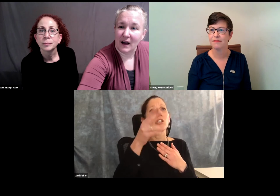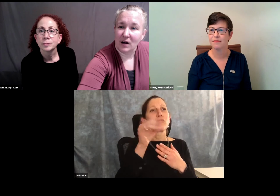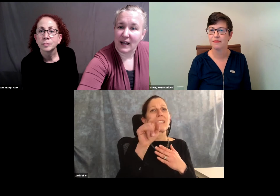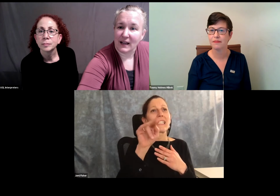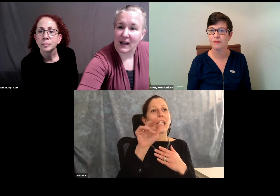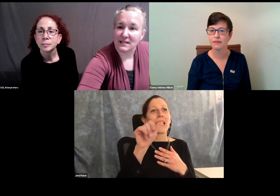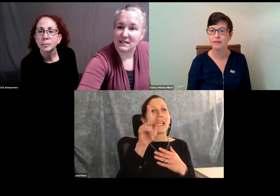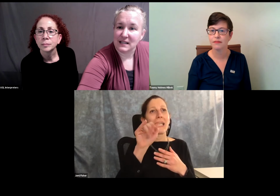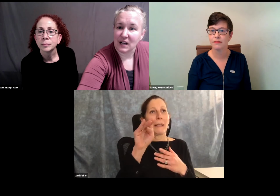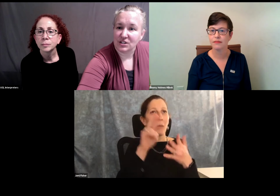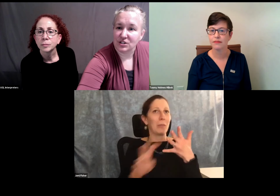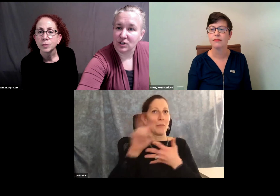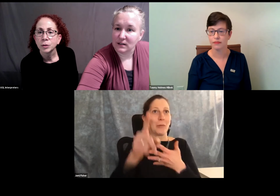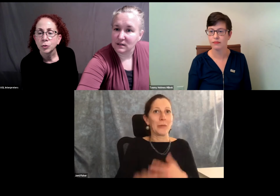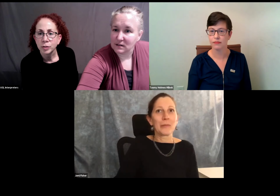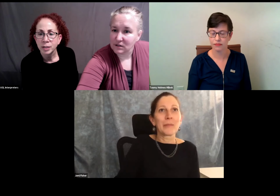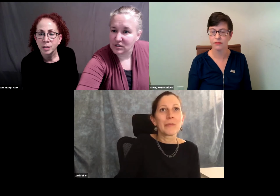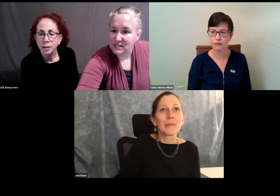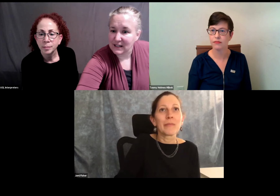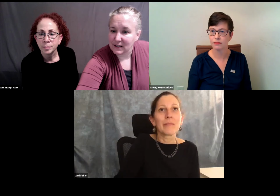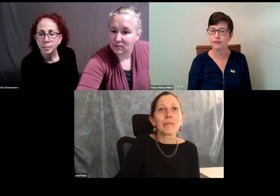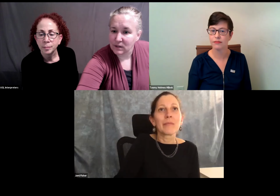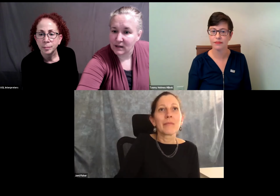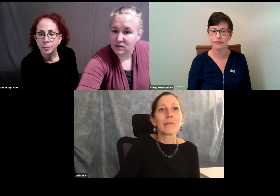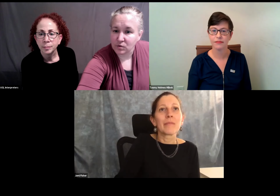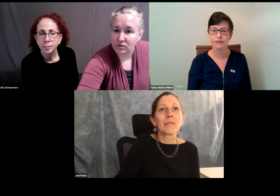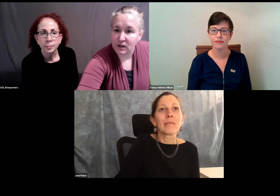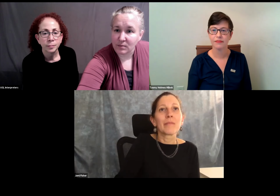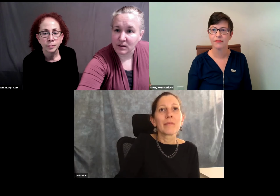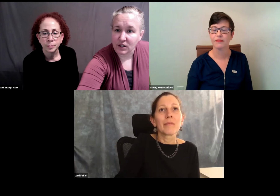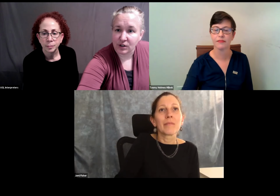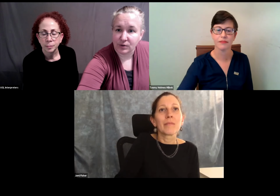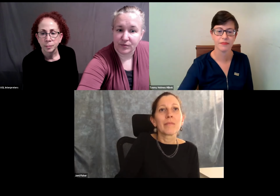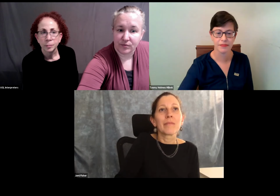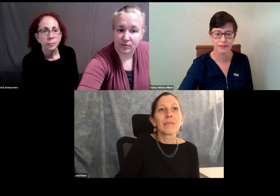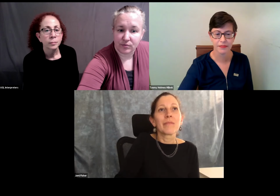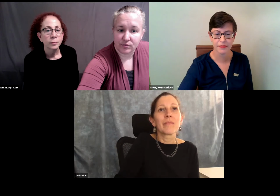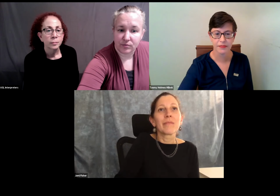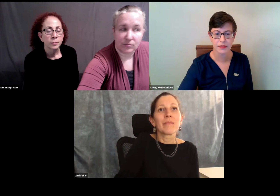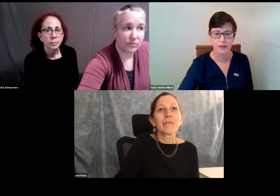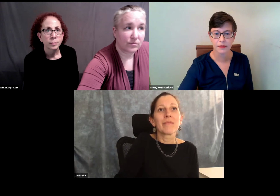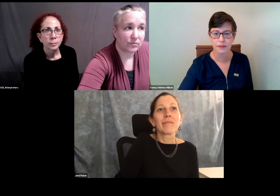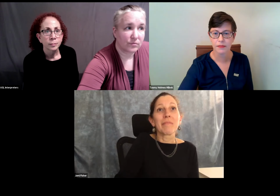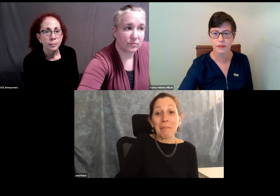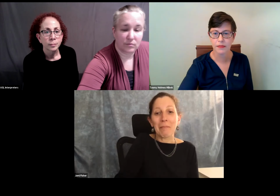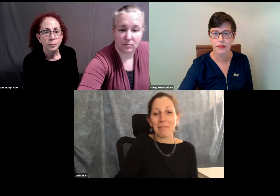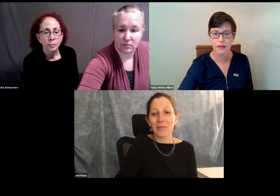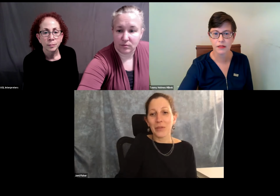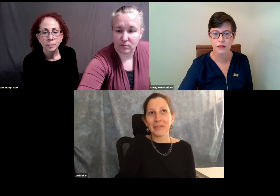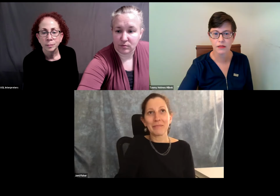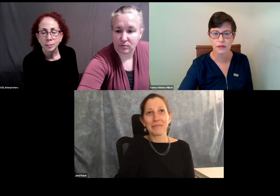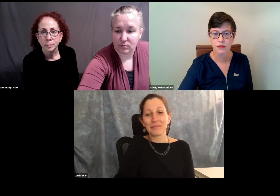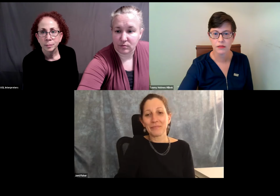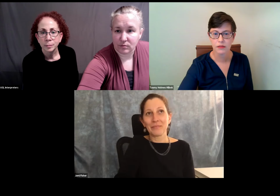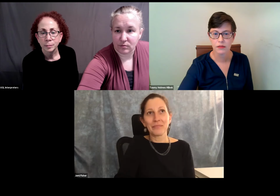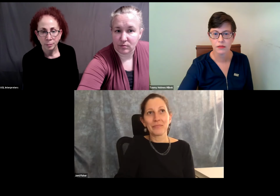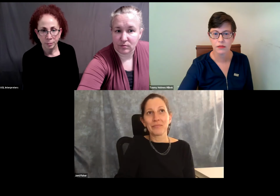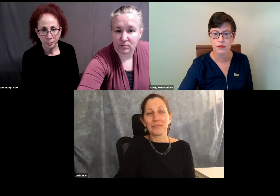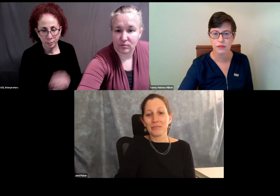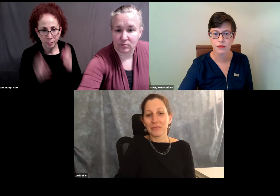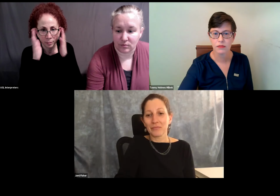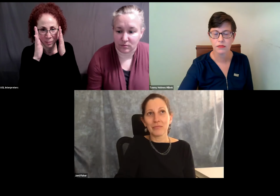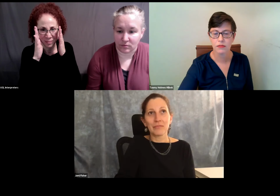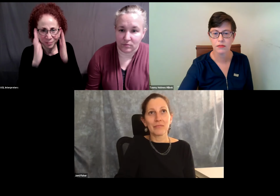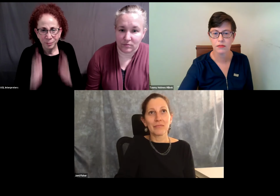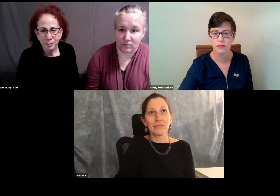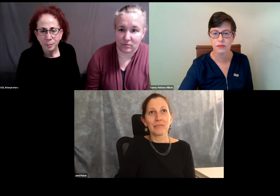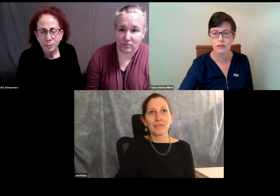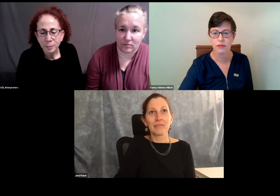Okay, I see a student Christina Kim has moved up in the queue.